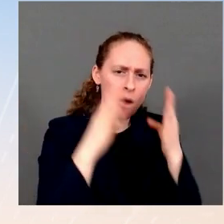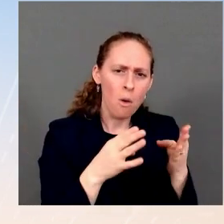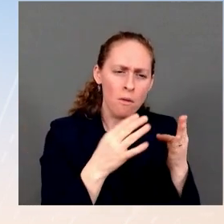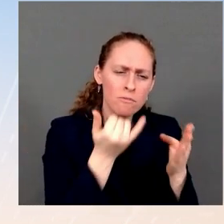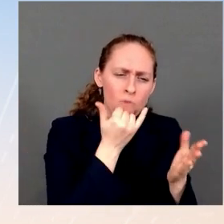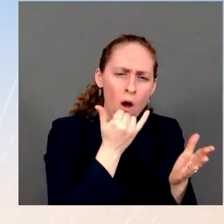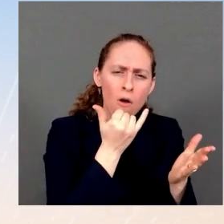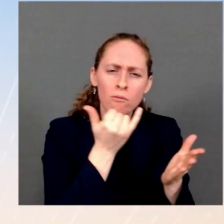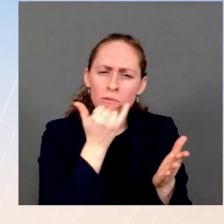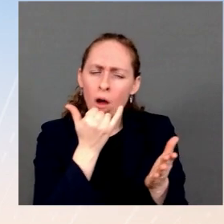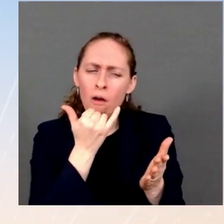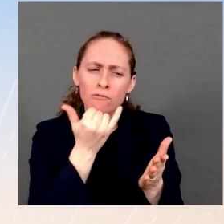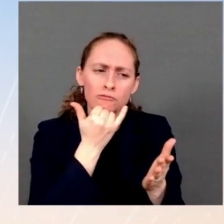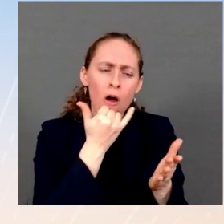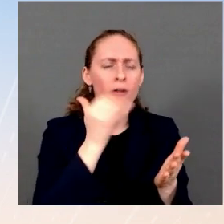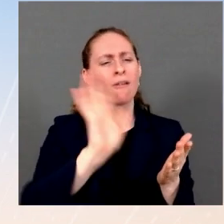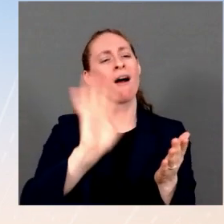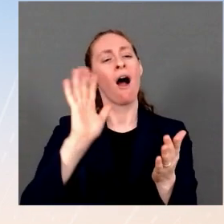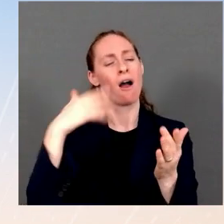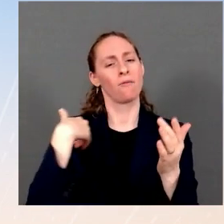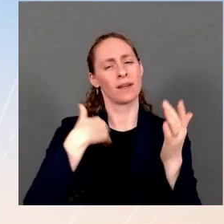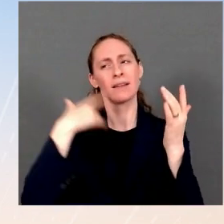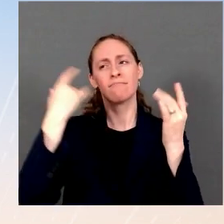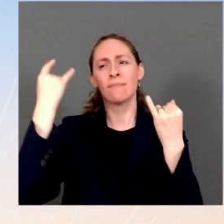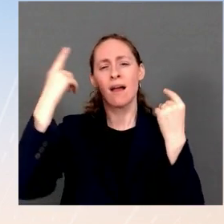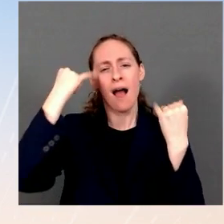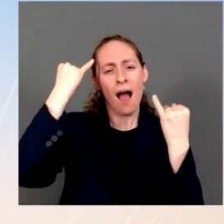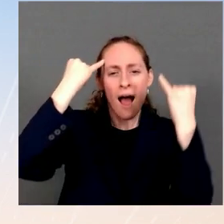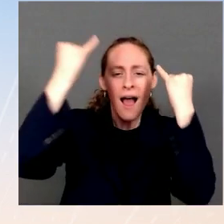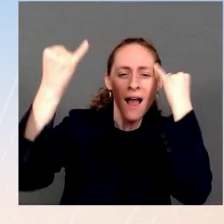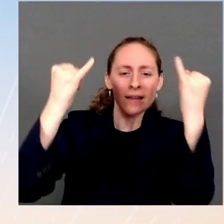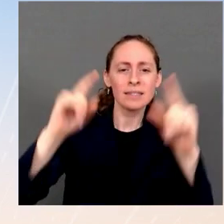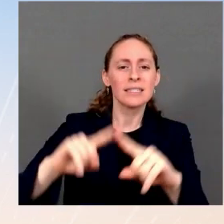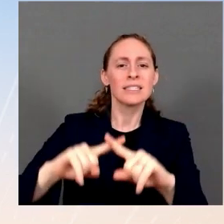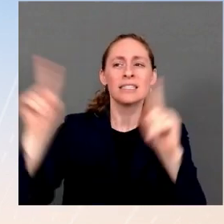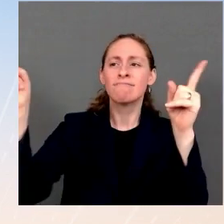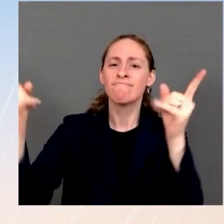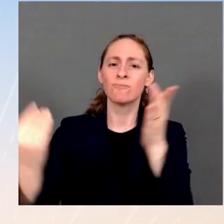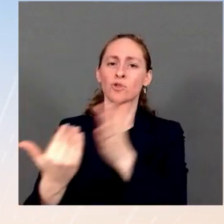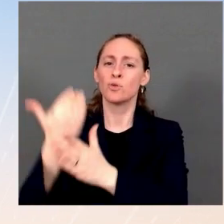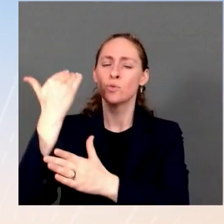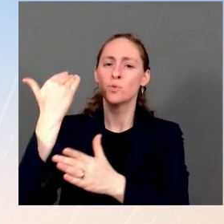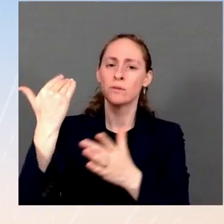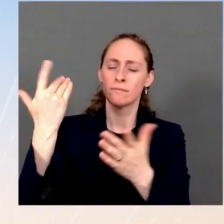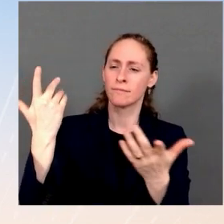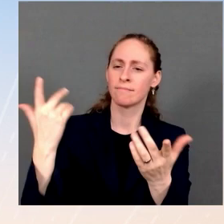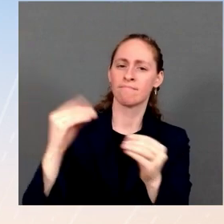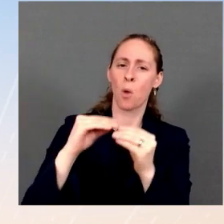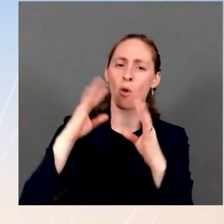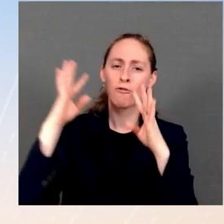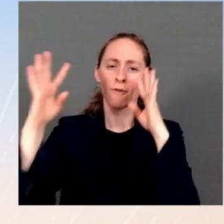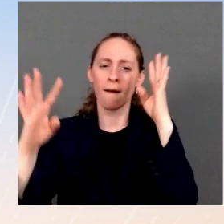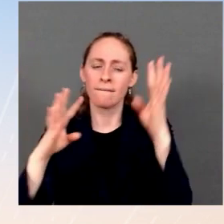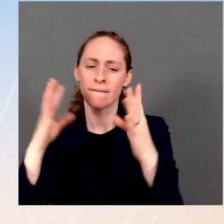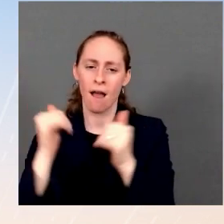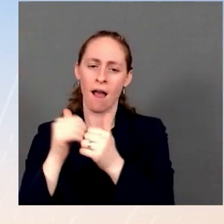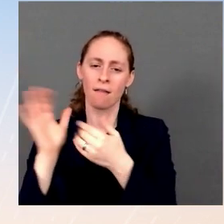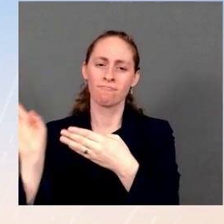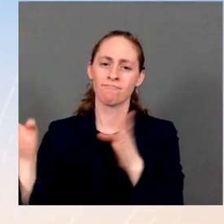It means making sure that we're standardizing contracting, we're using the best technology, we're using data tools to help bend the cost curve --